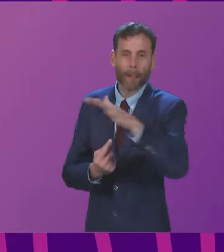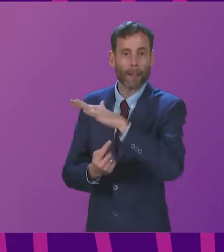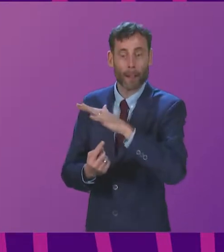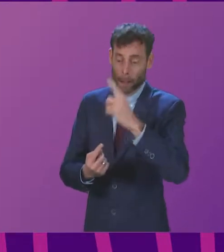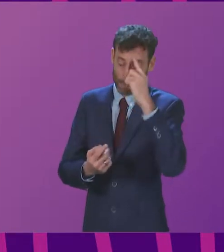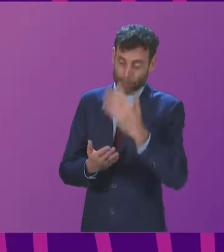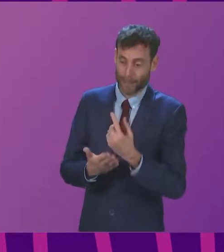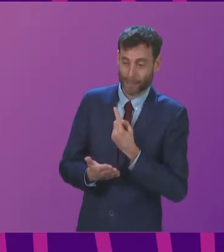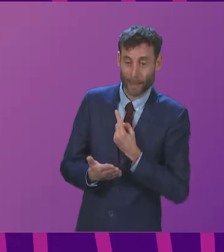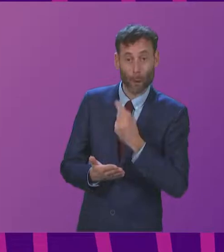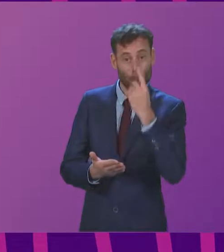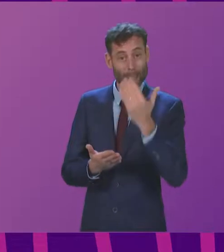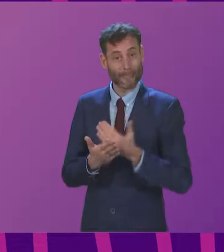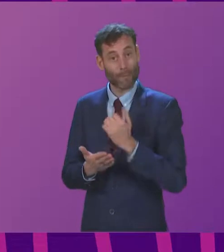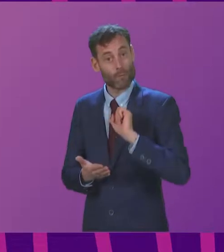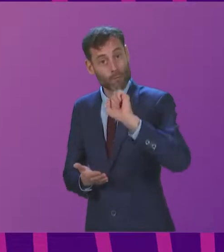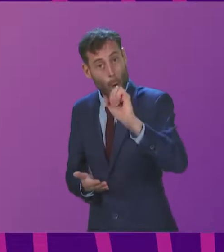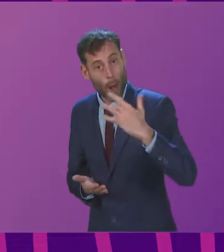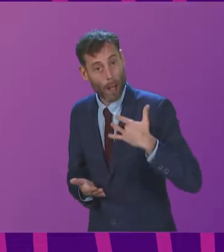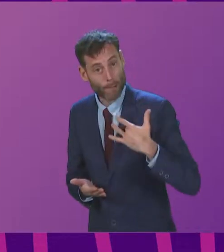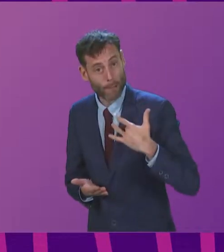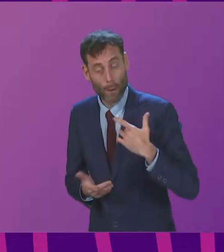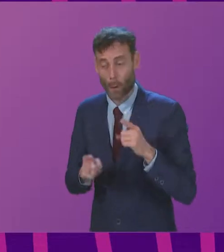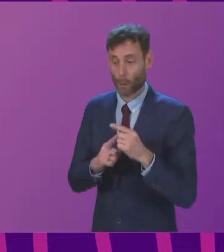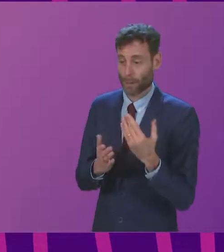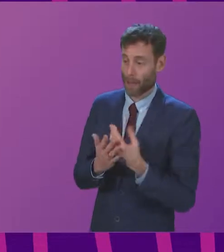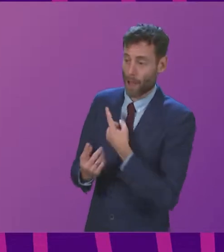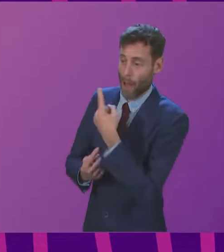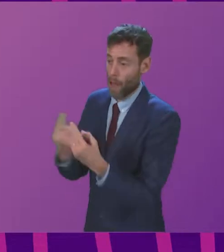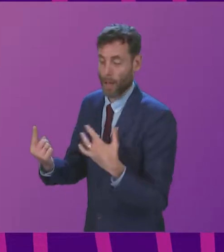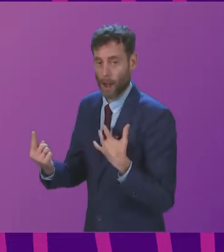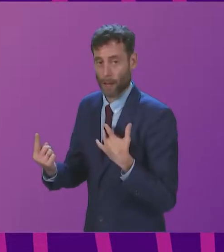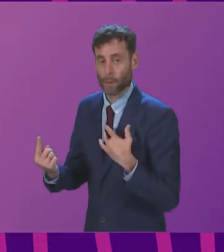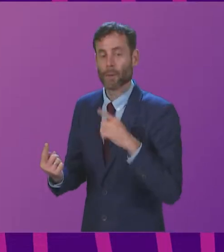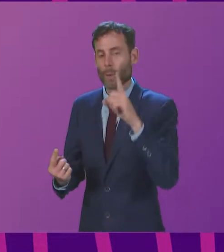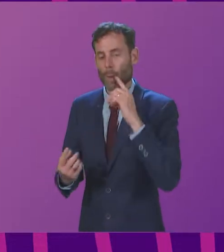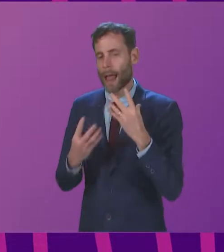own life and the lives of your loved ones. You will be helping the NHS and you will be maximising